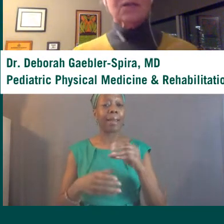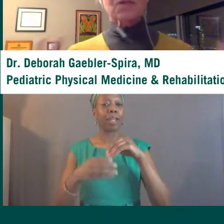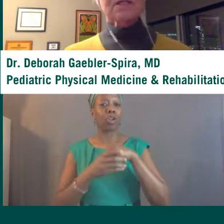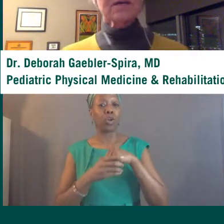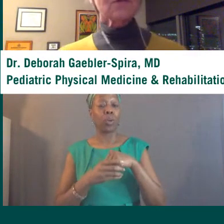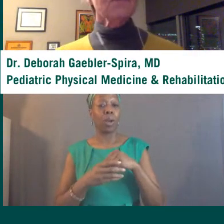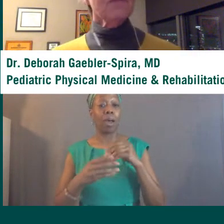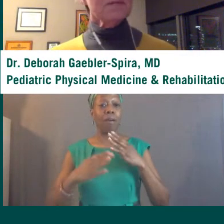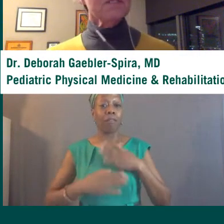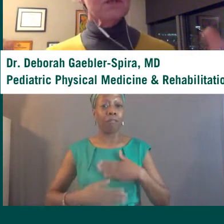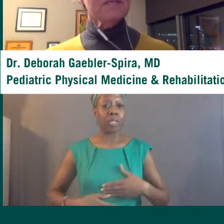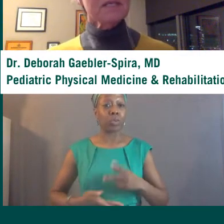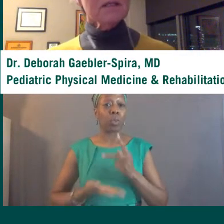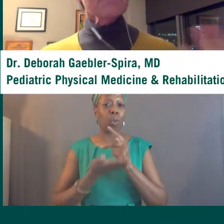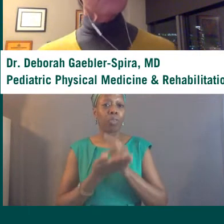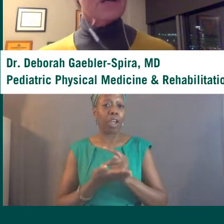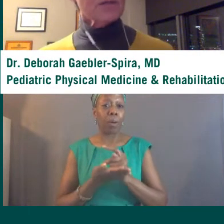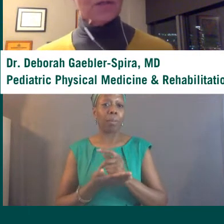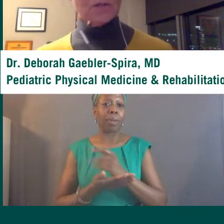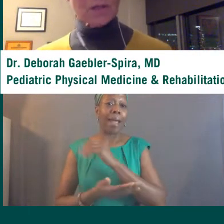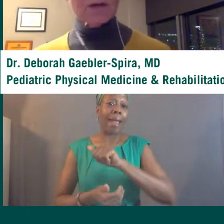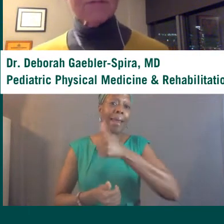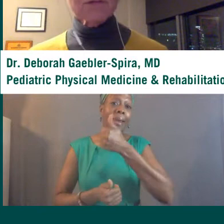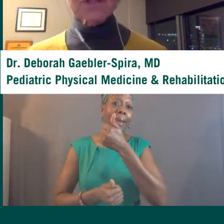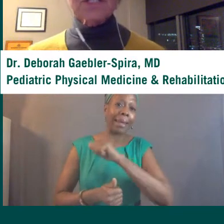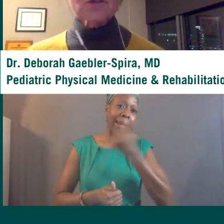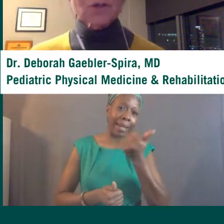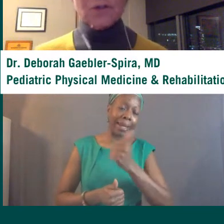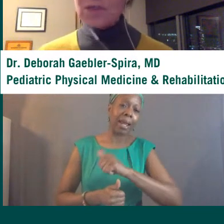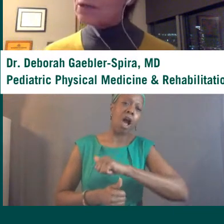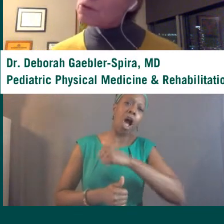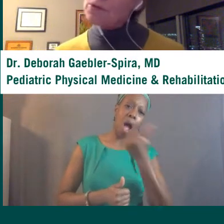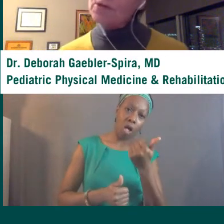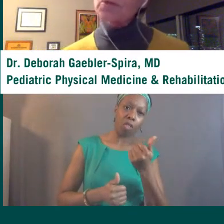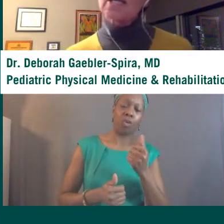This allows a family to begin the process of looking to set goals